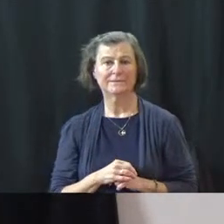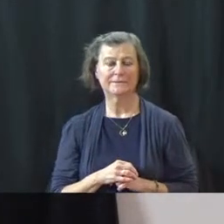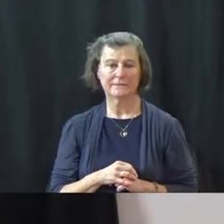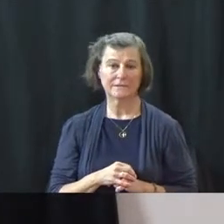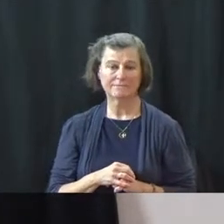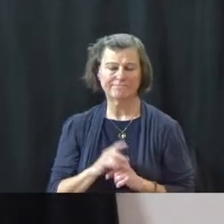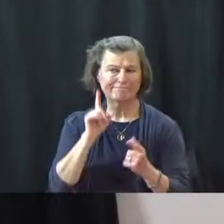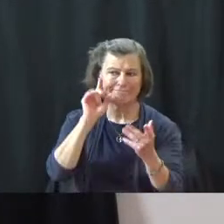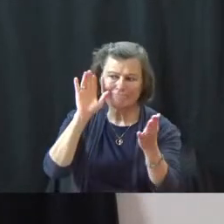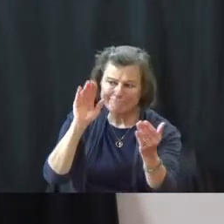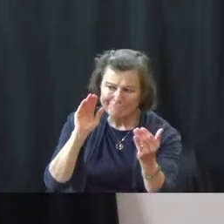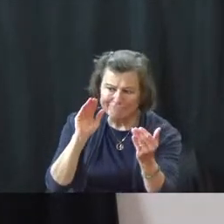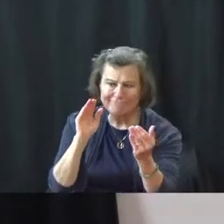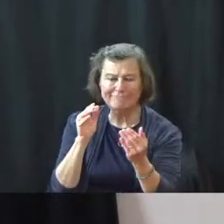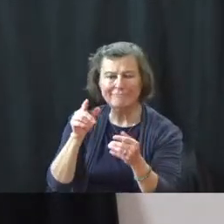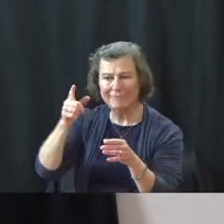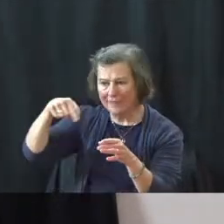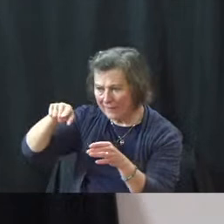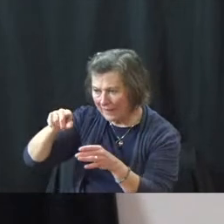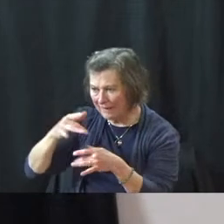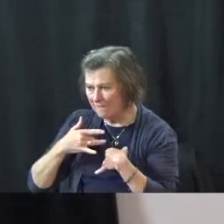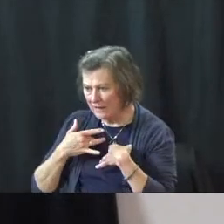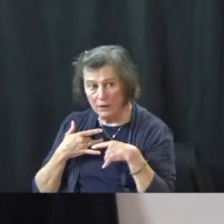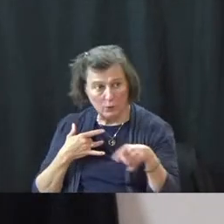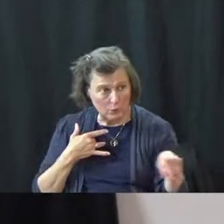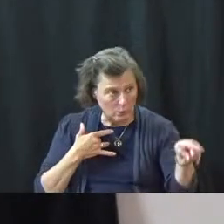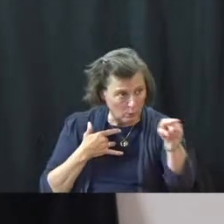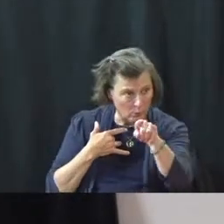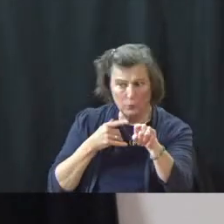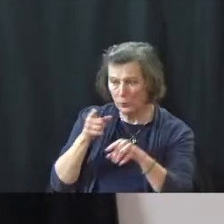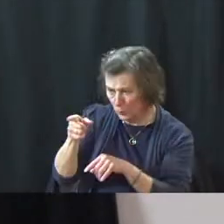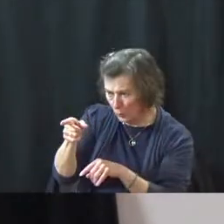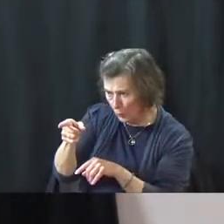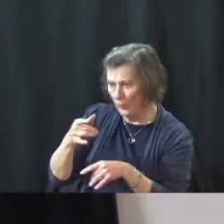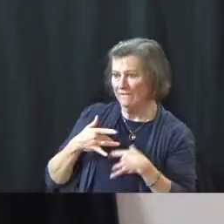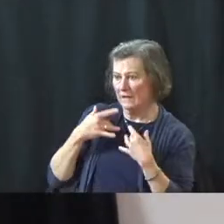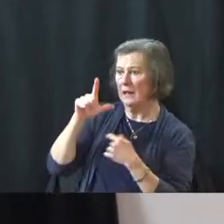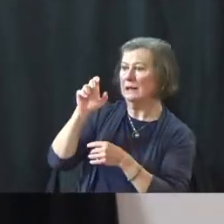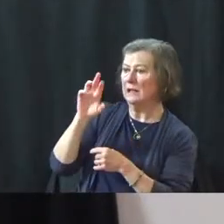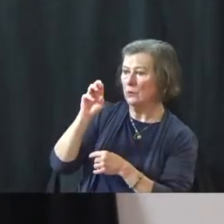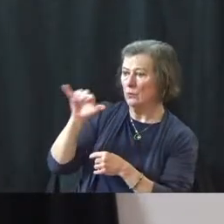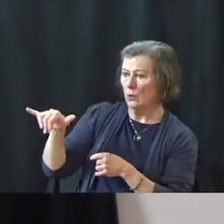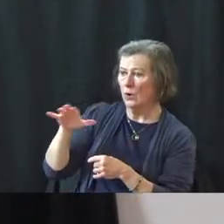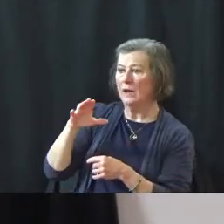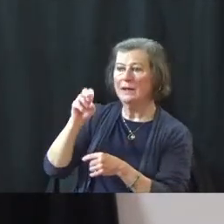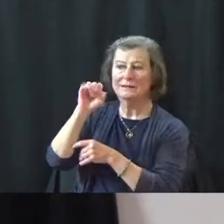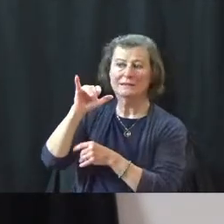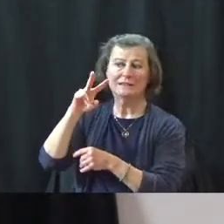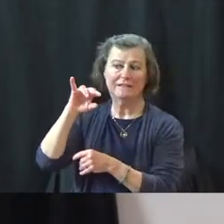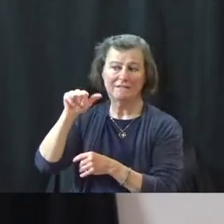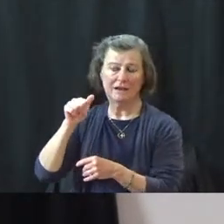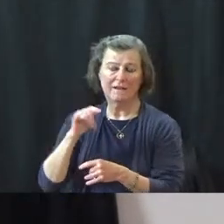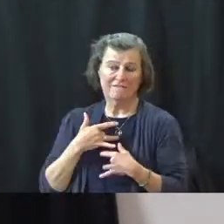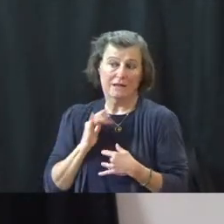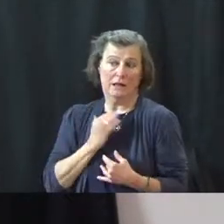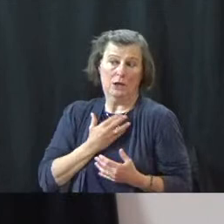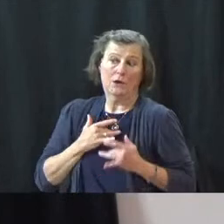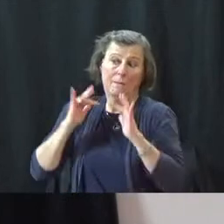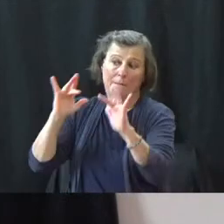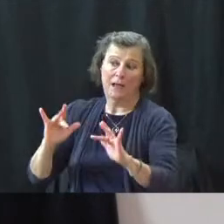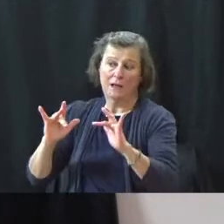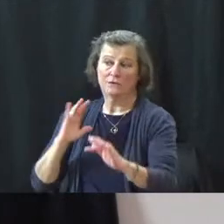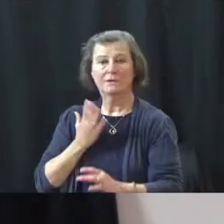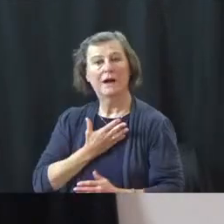May they feel—may you feel, Leroy and Sylvia—our compassion and our concern.